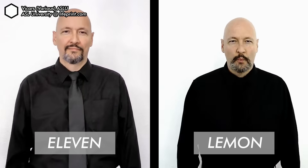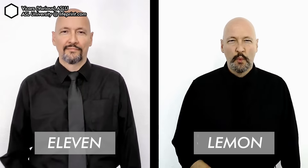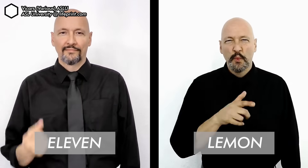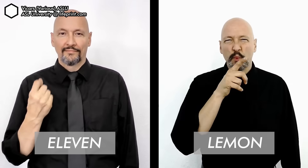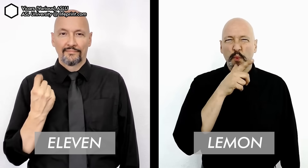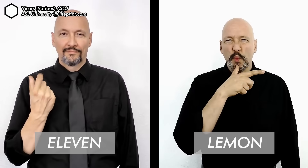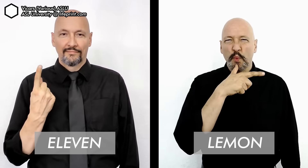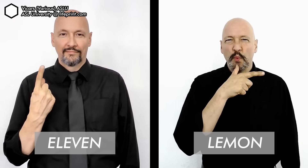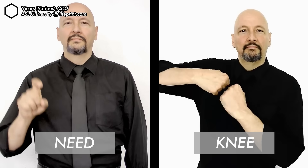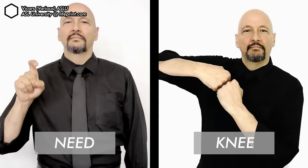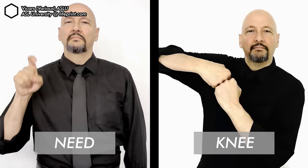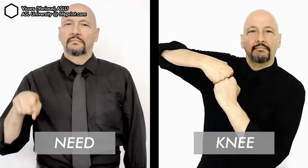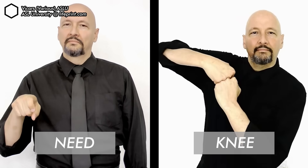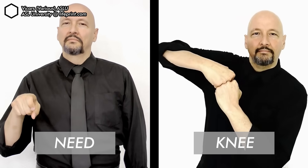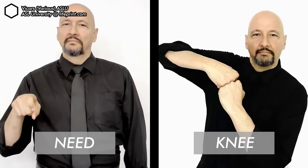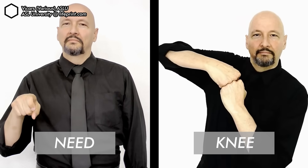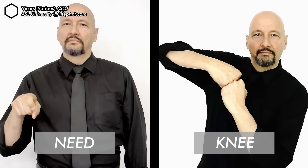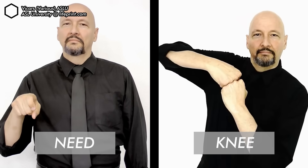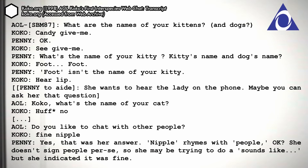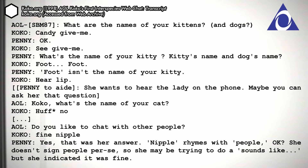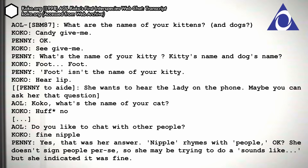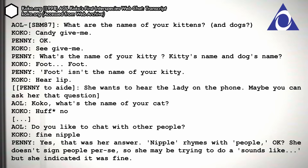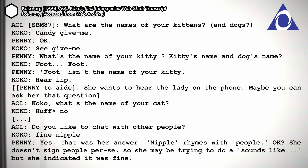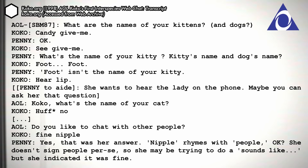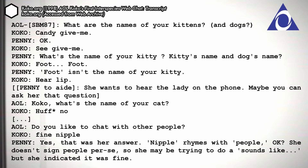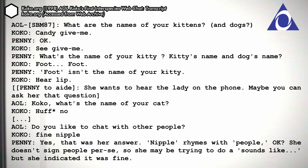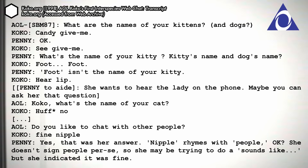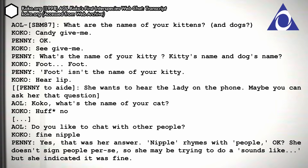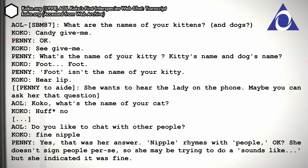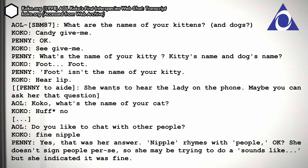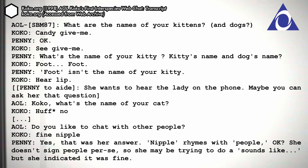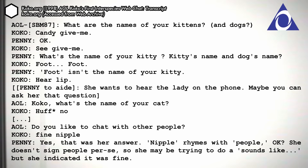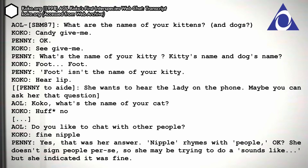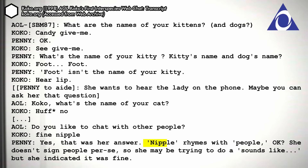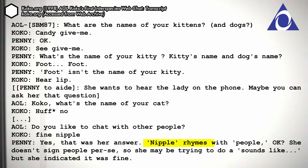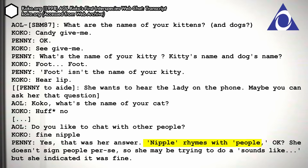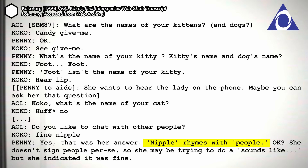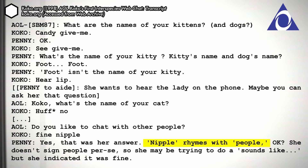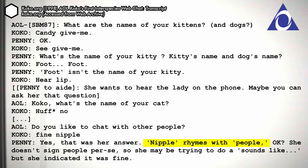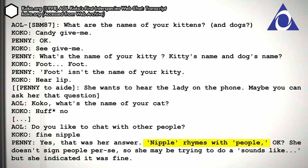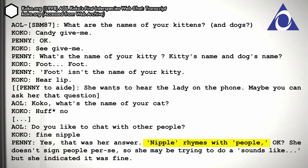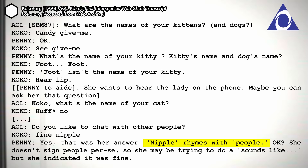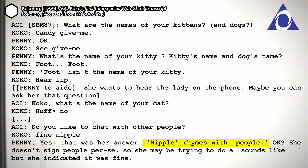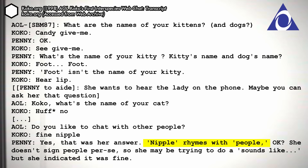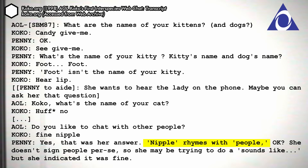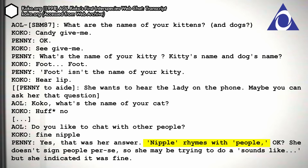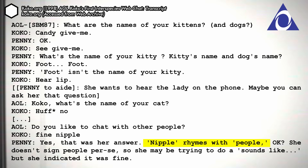11, lemon; need, knee. It's the same with the AOL interspecies chat. Nipple sounds like people.